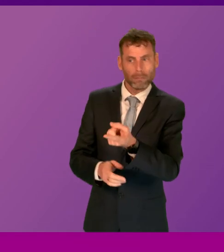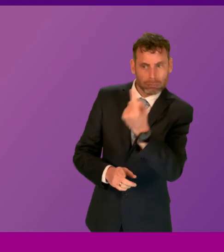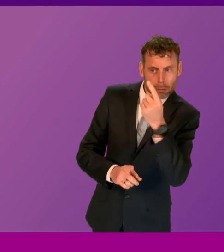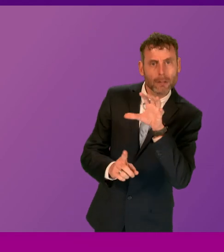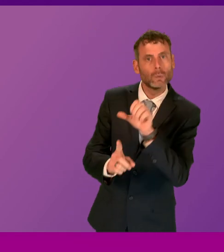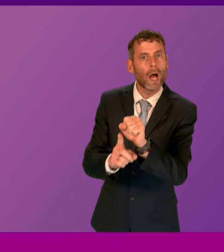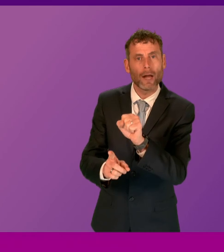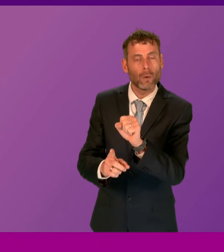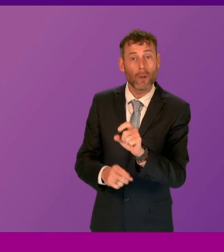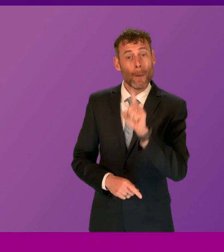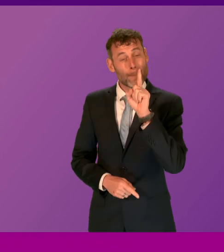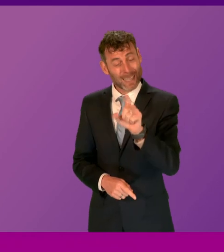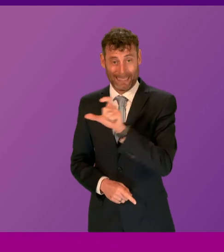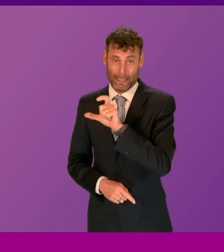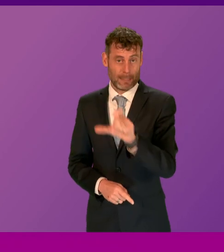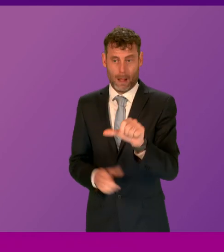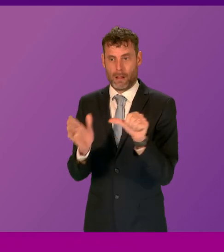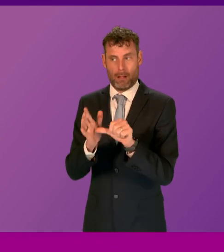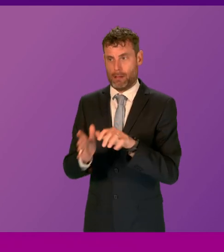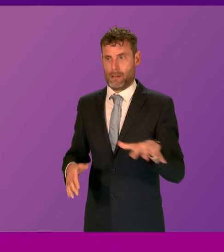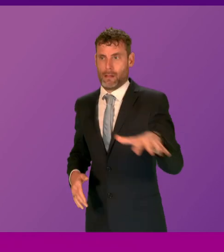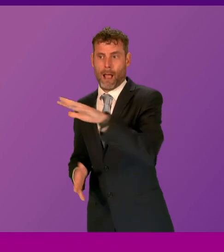However, we are still recovering from the global pandemic, which affected every health